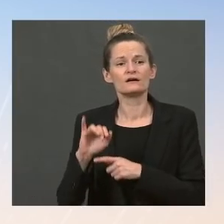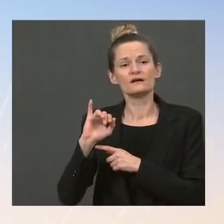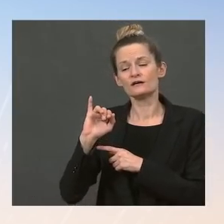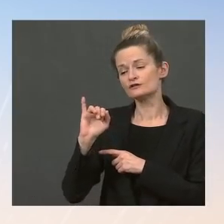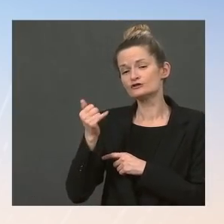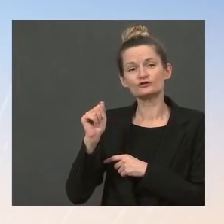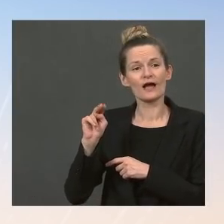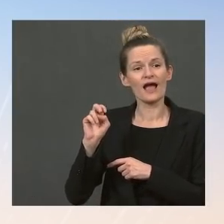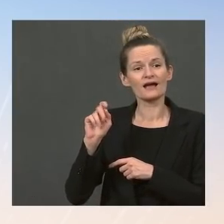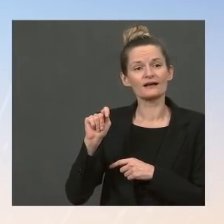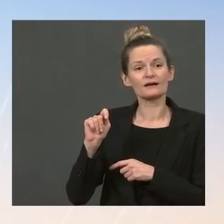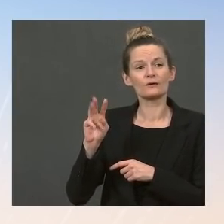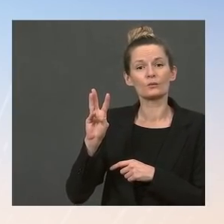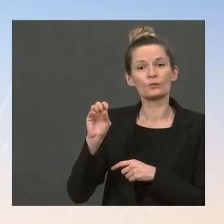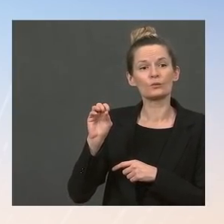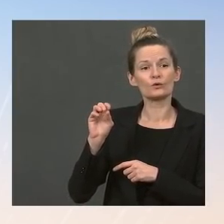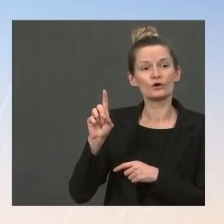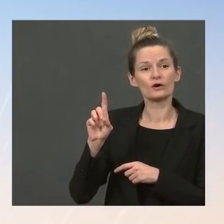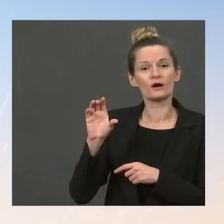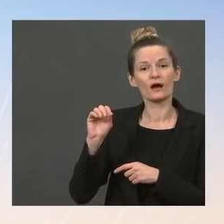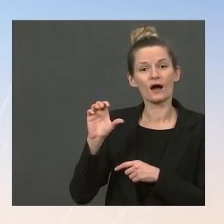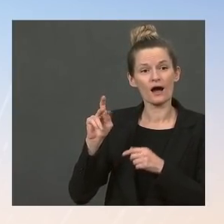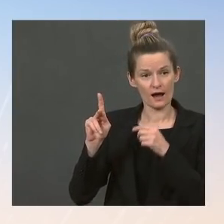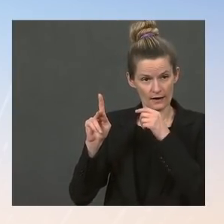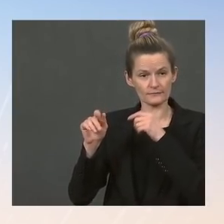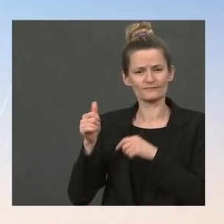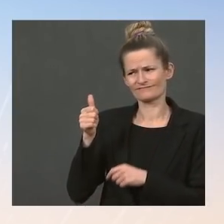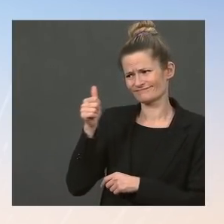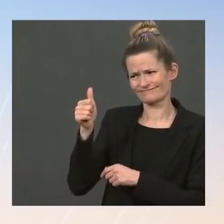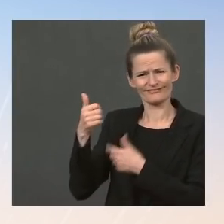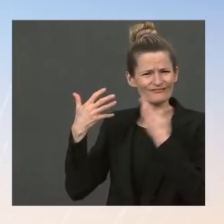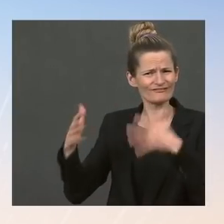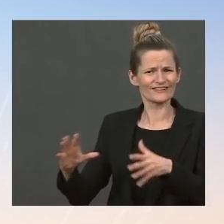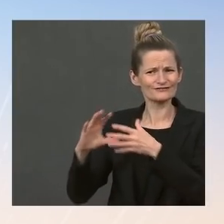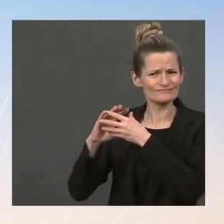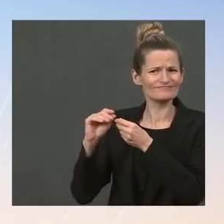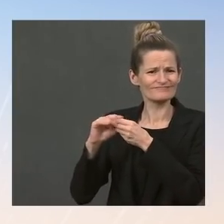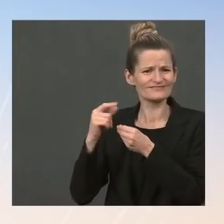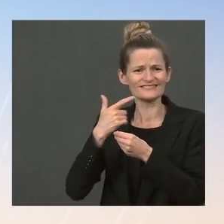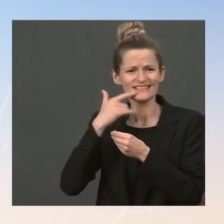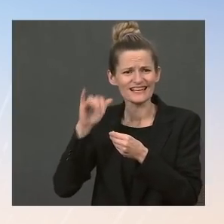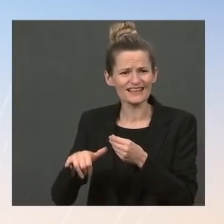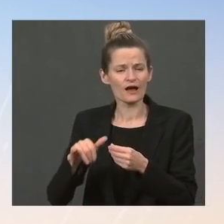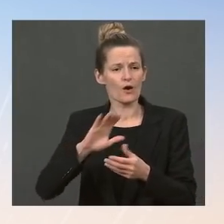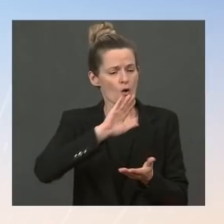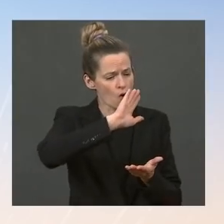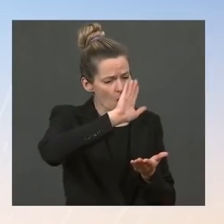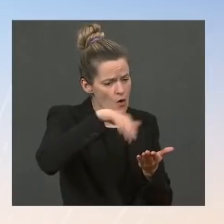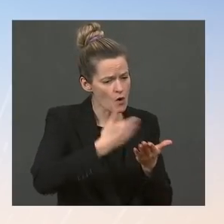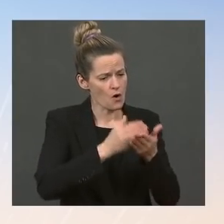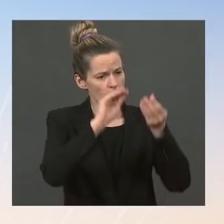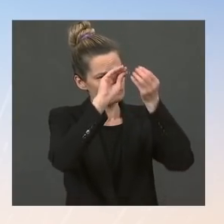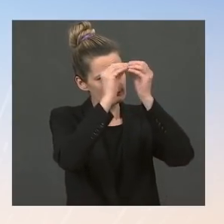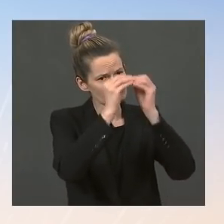and other countries in the effects of waning. But we don't have all the data on the most" of all -- "most all the safety data and so forth. Those studies have been completed